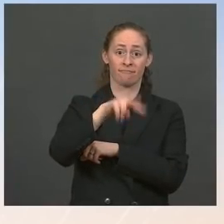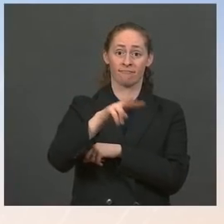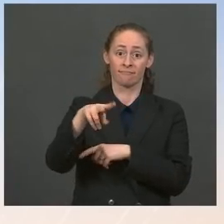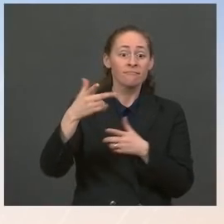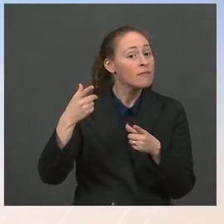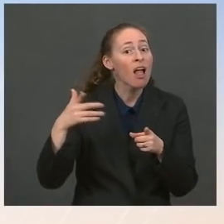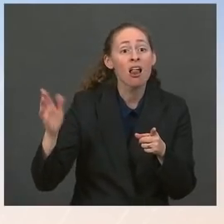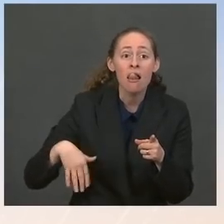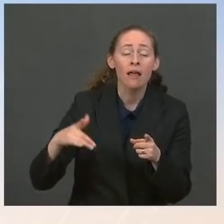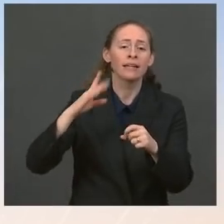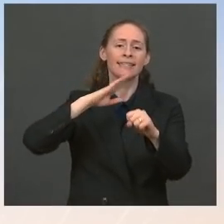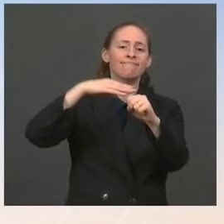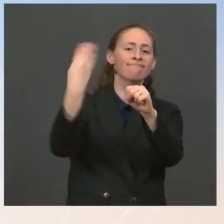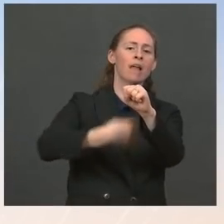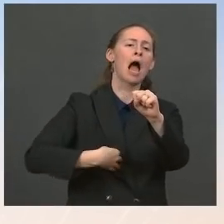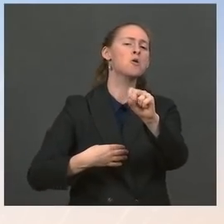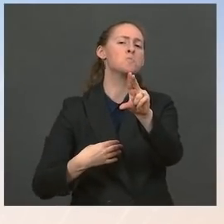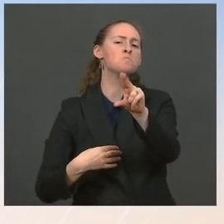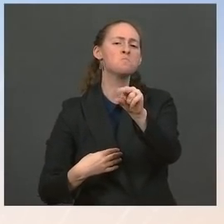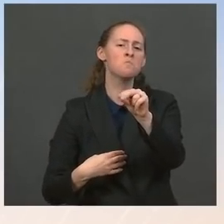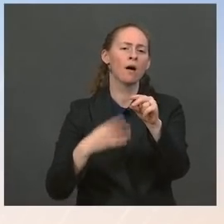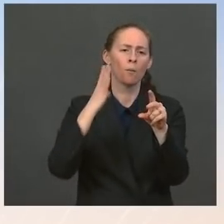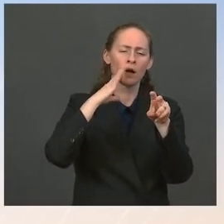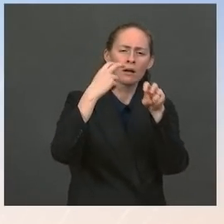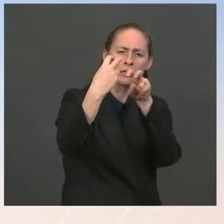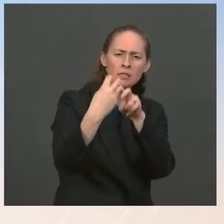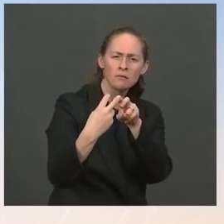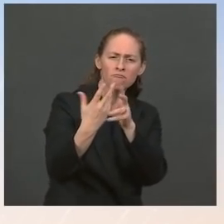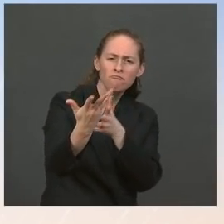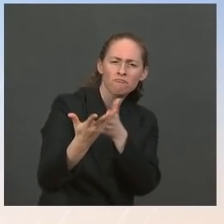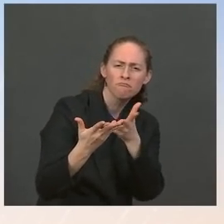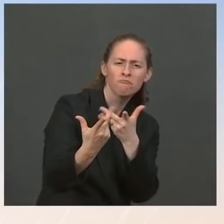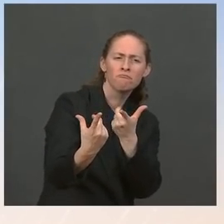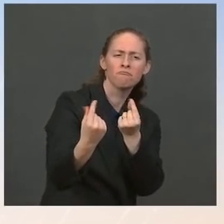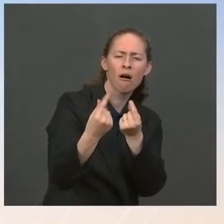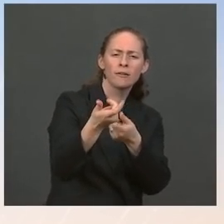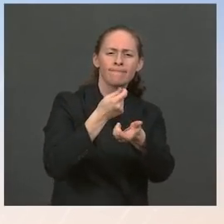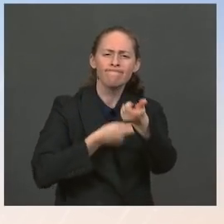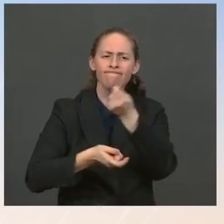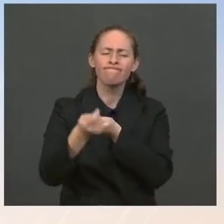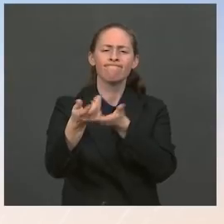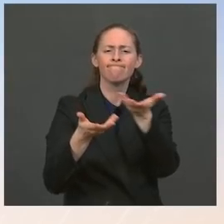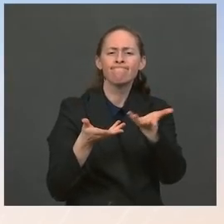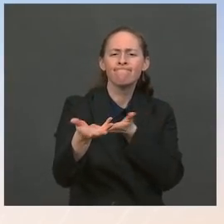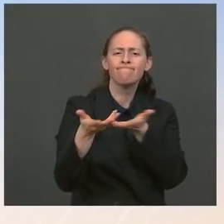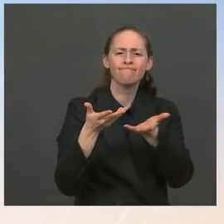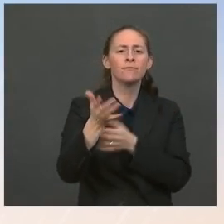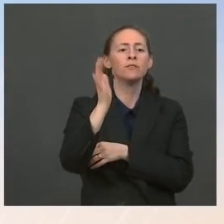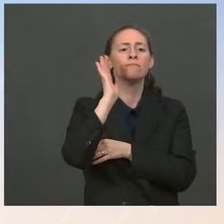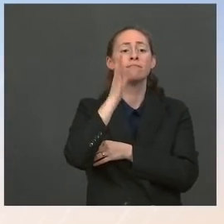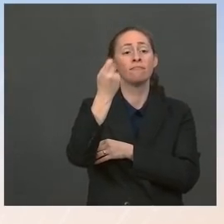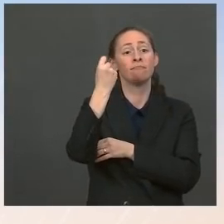counseling, accommodations, and enforcement as is standard to their agency. But, again, agencies will release their own on -- their own numbers.